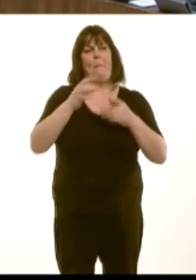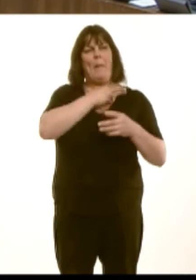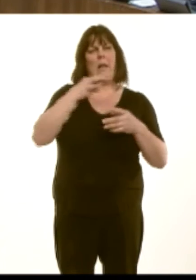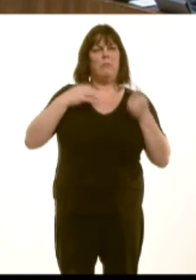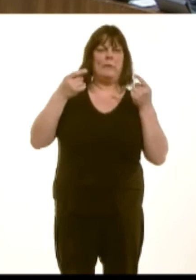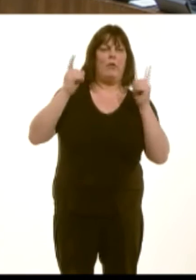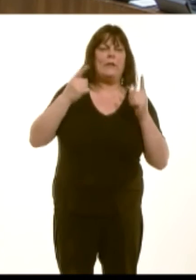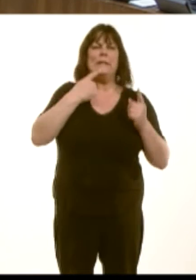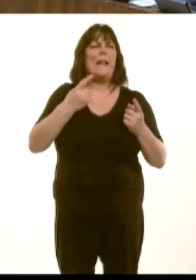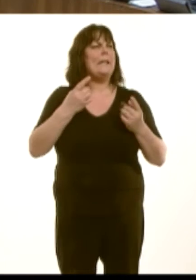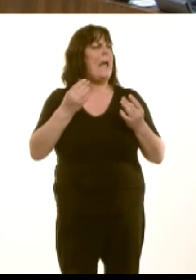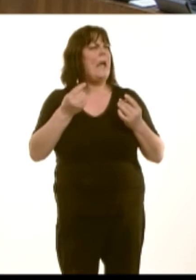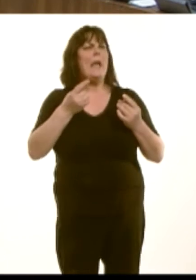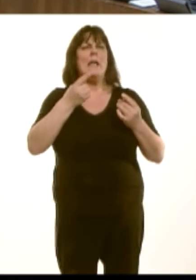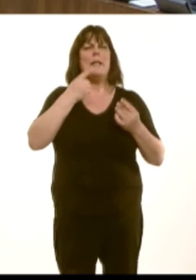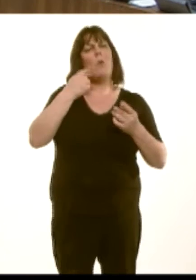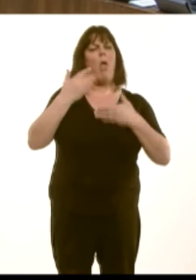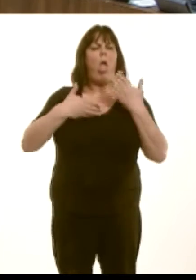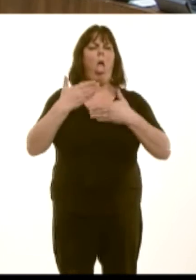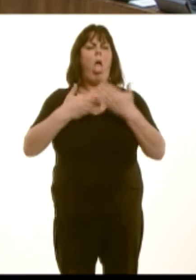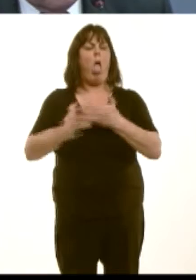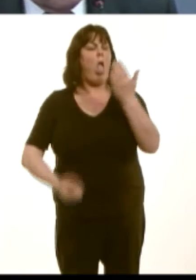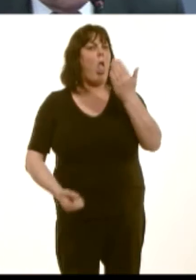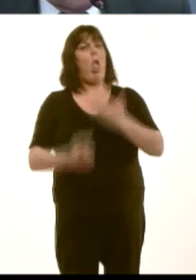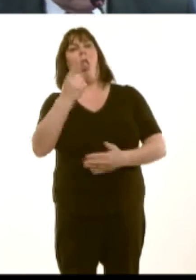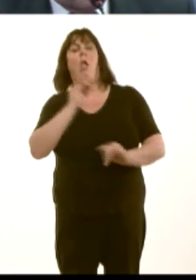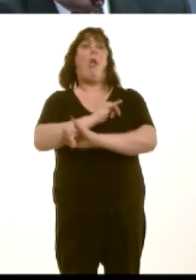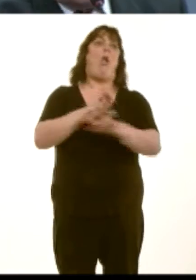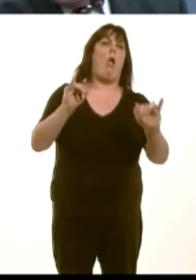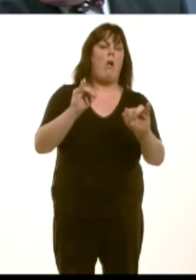think the words he used were, ësleepwalking into disasterí if there wasnít a centralisation